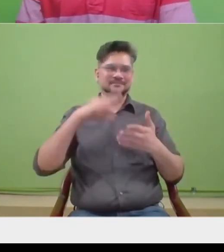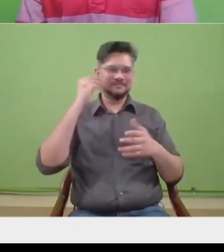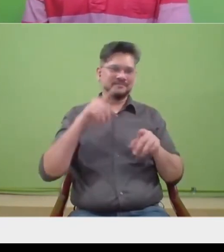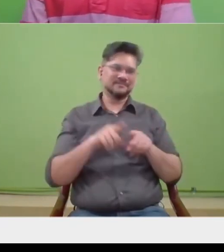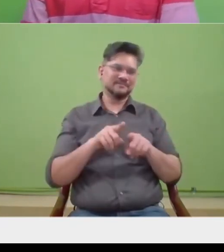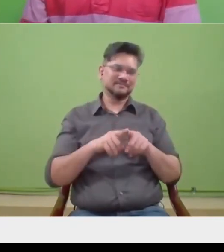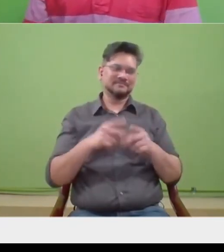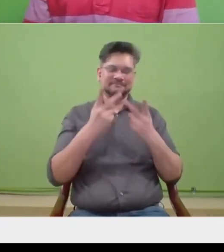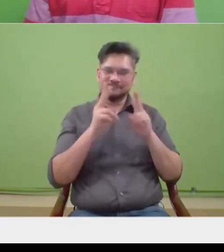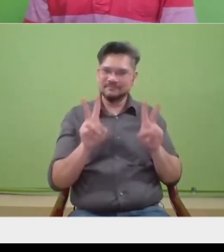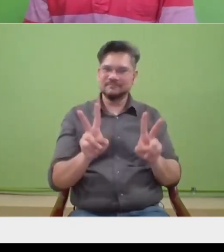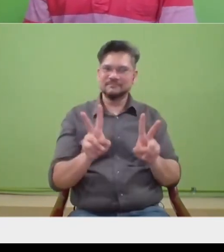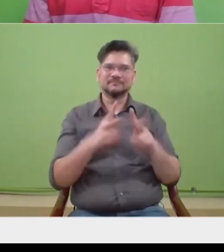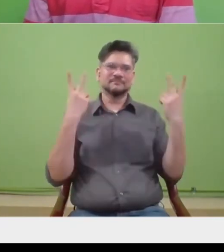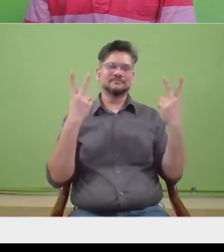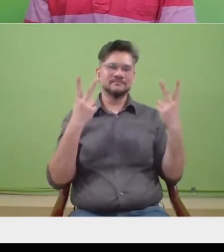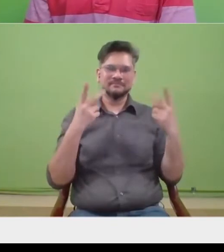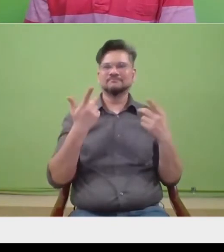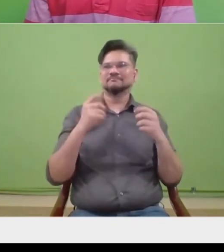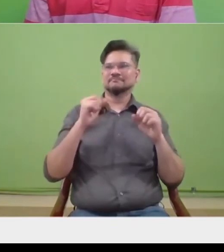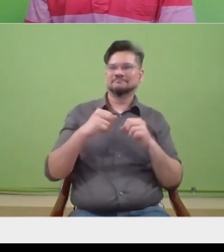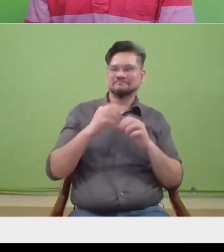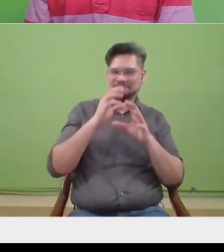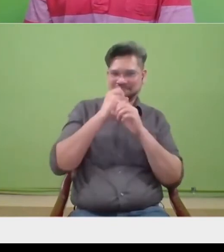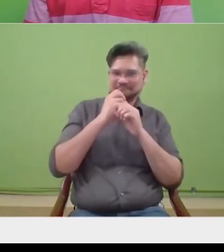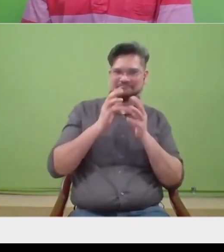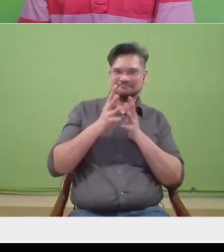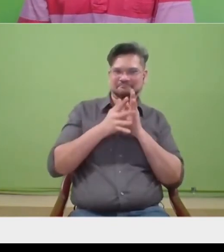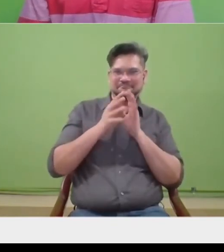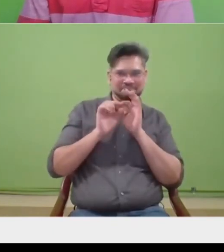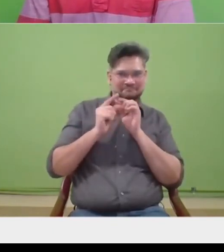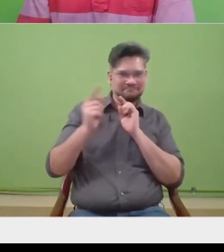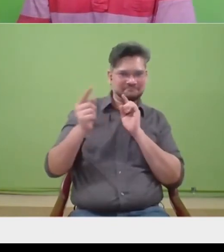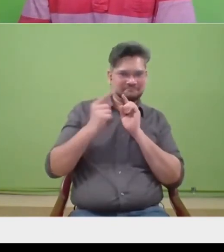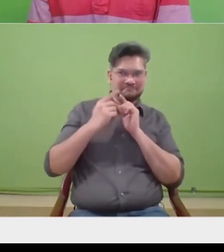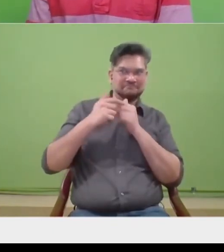and you can you know talk secrets from people you know hideaway things by talking in sign language